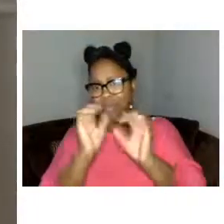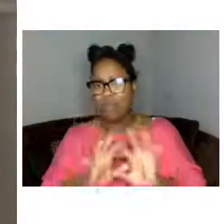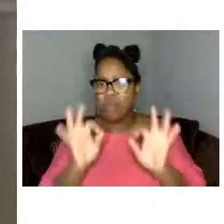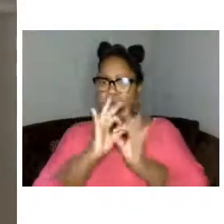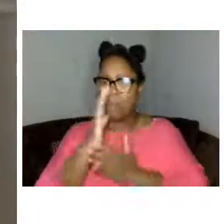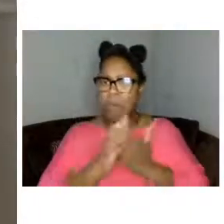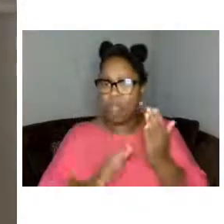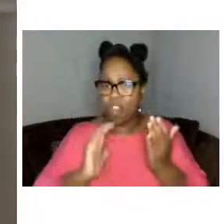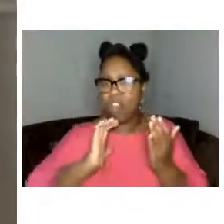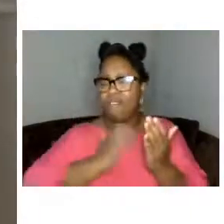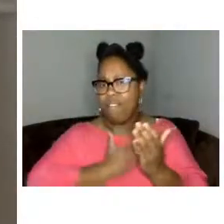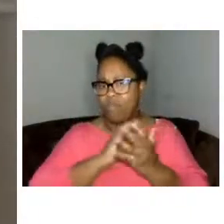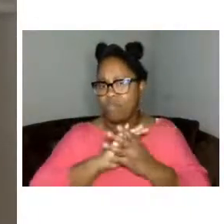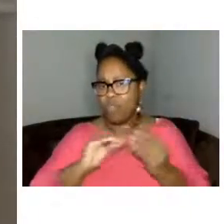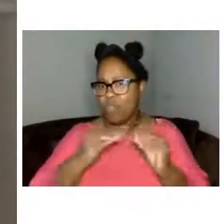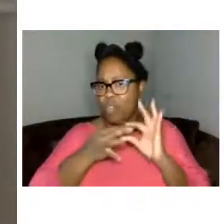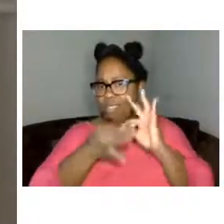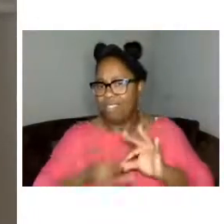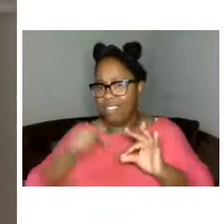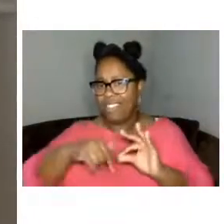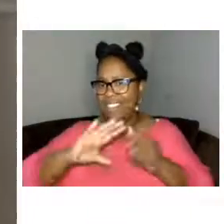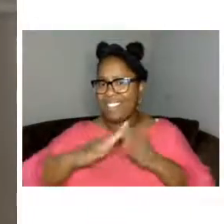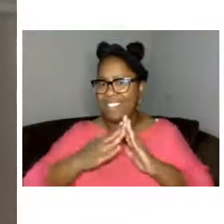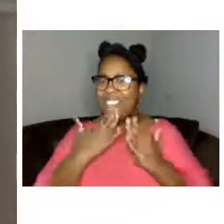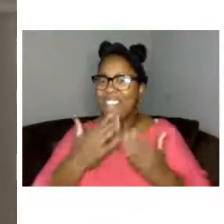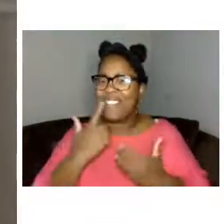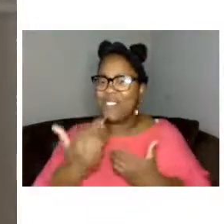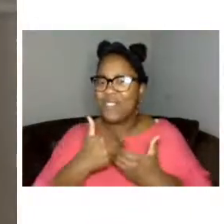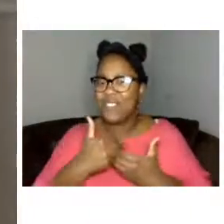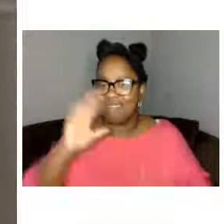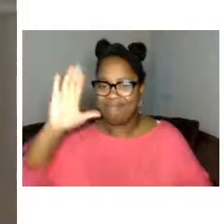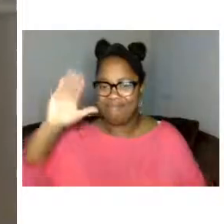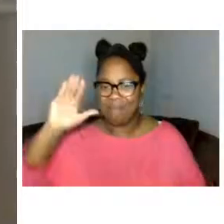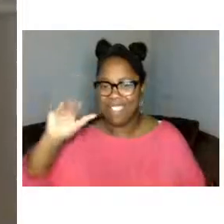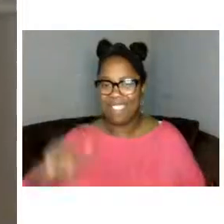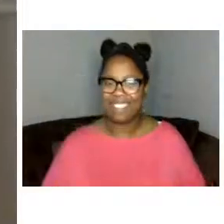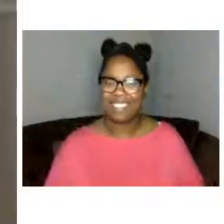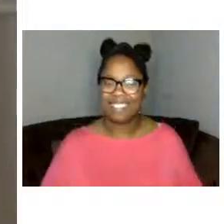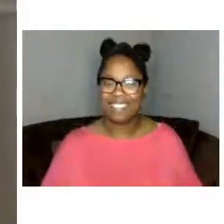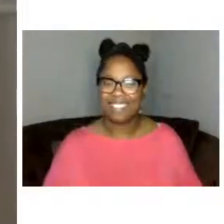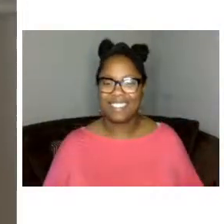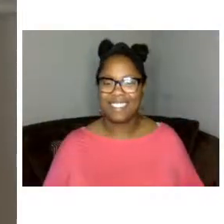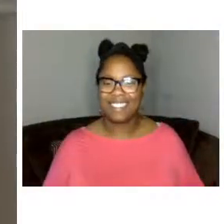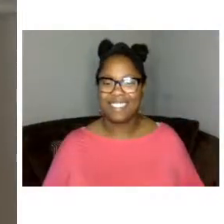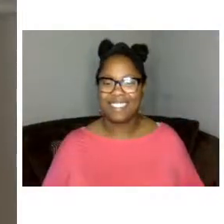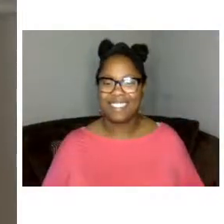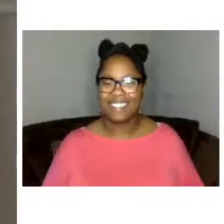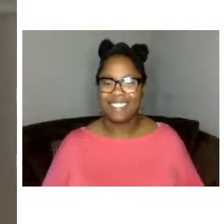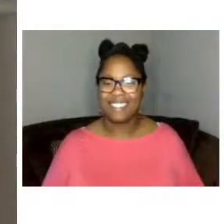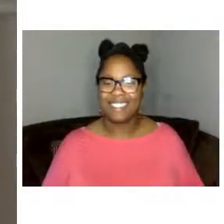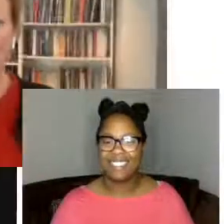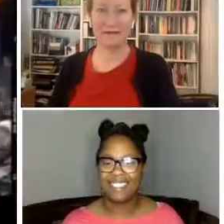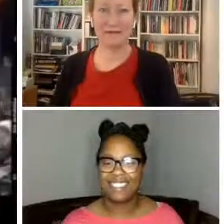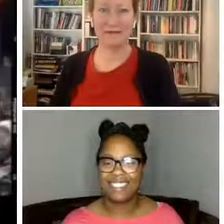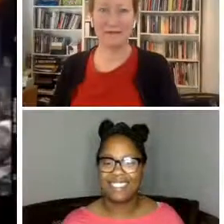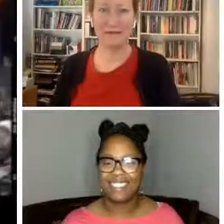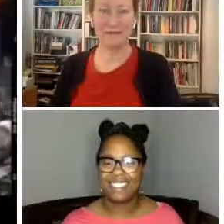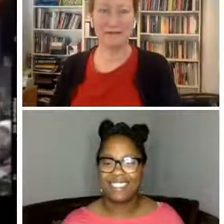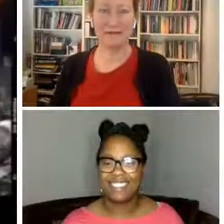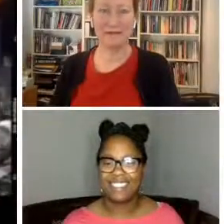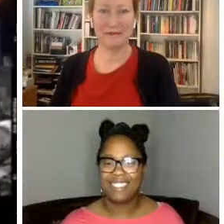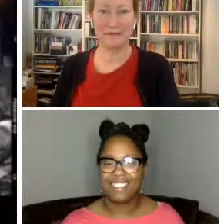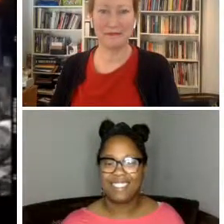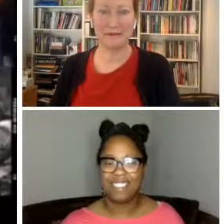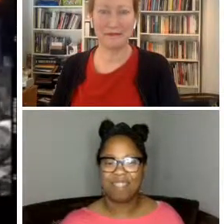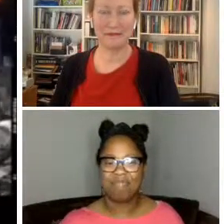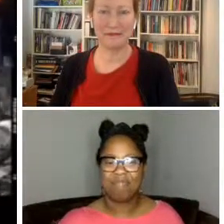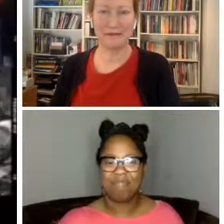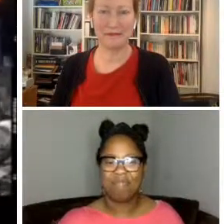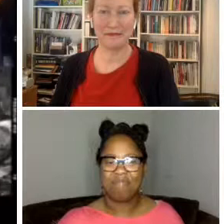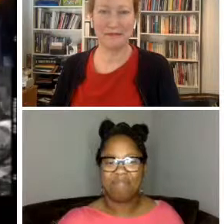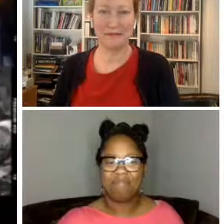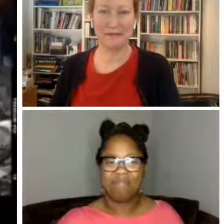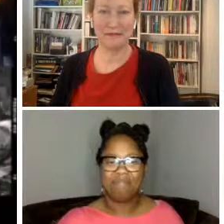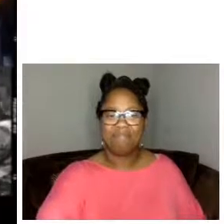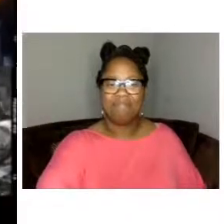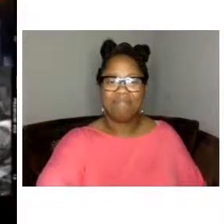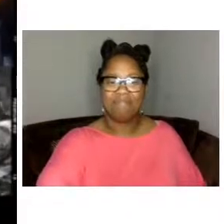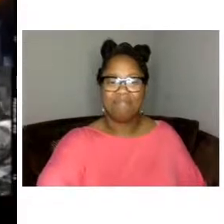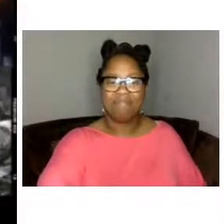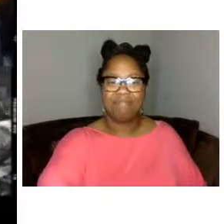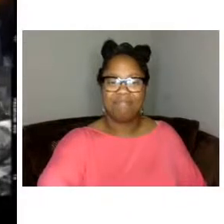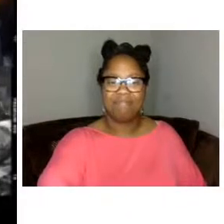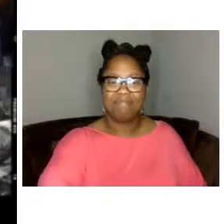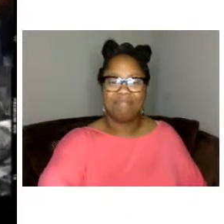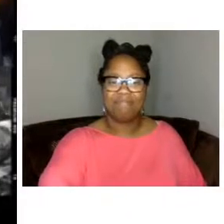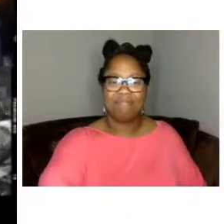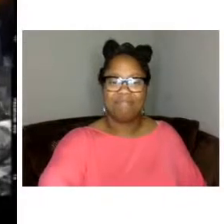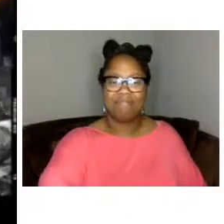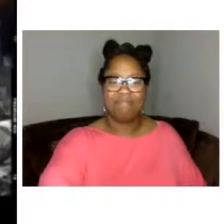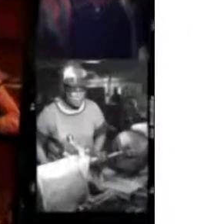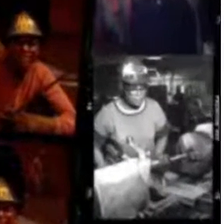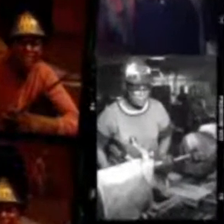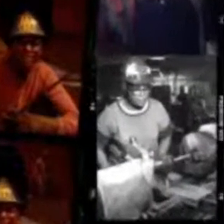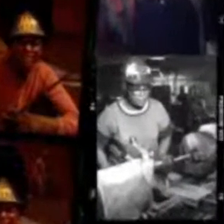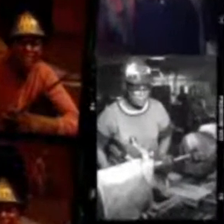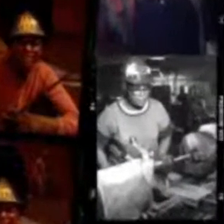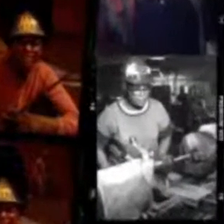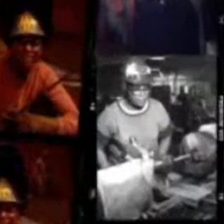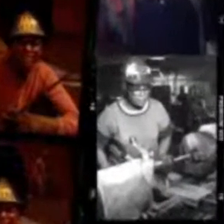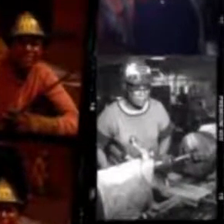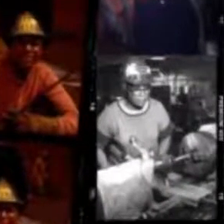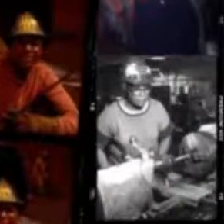story of this city so thanks for joining us bye